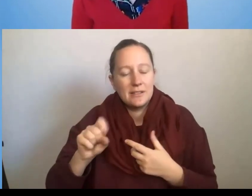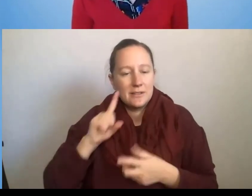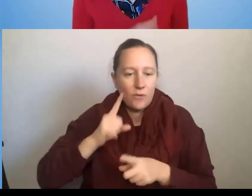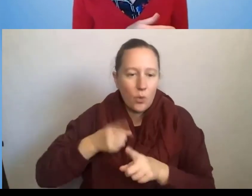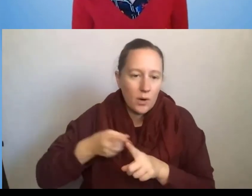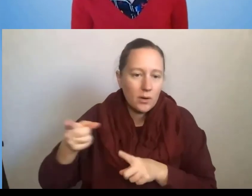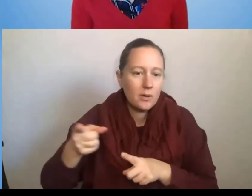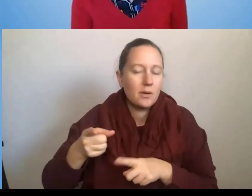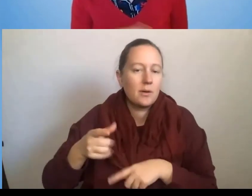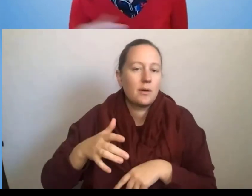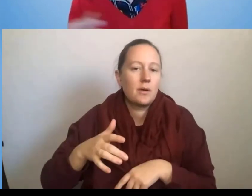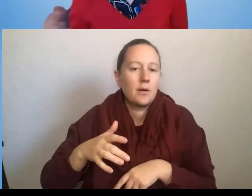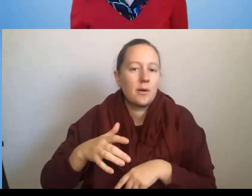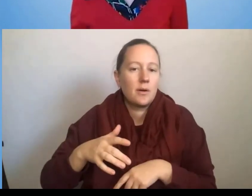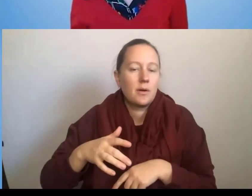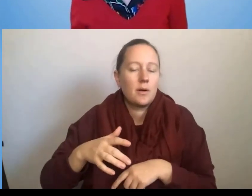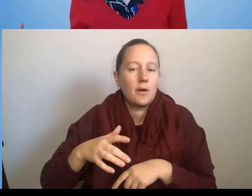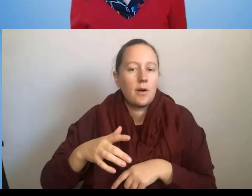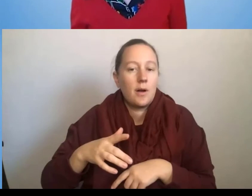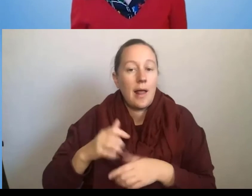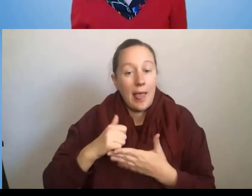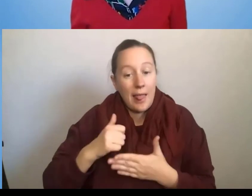towards bringing those technologies